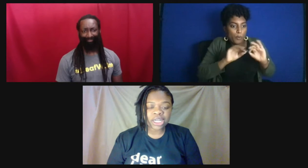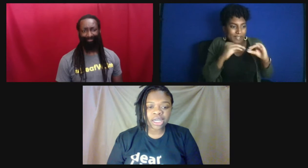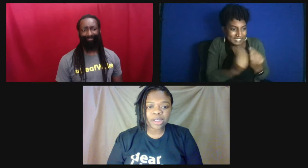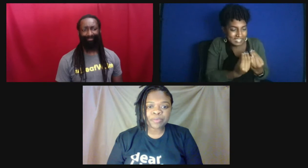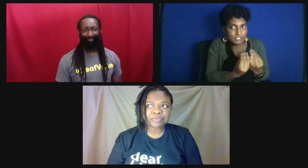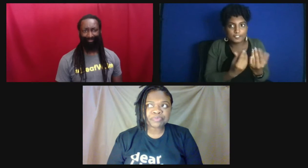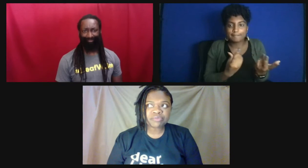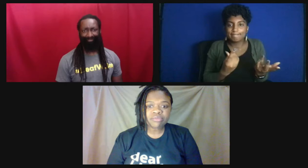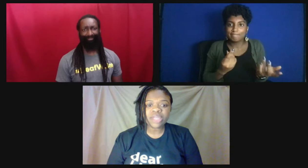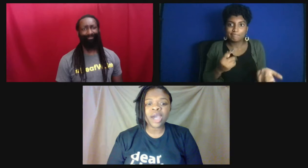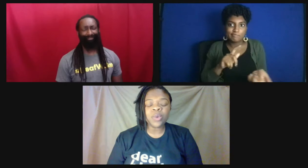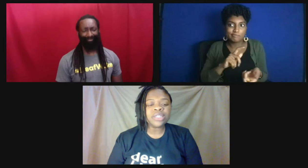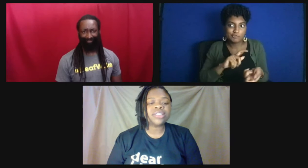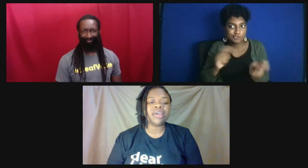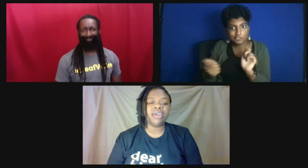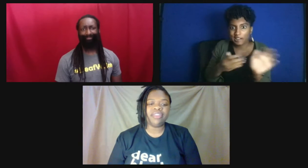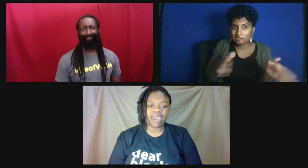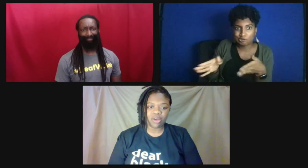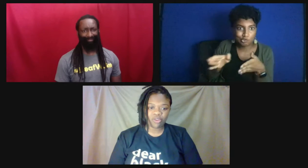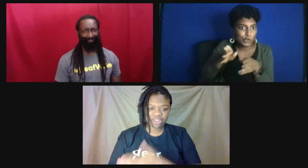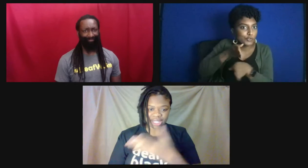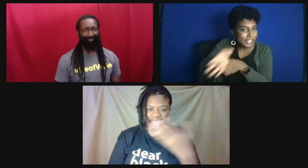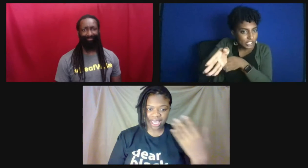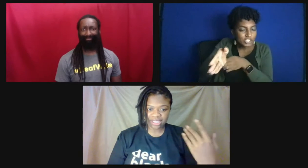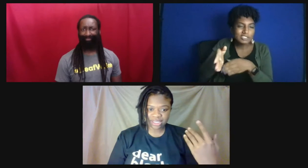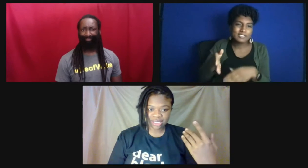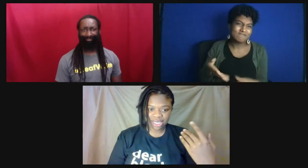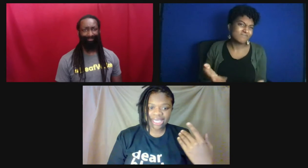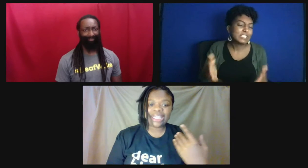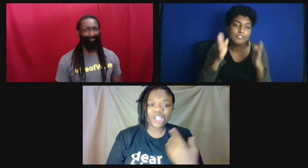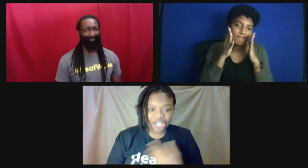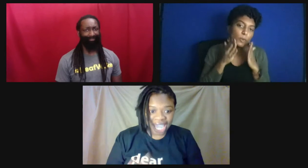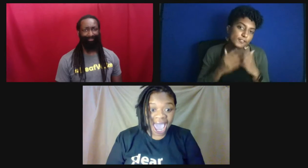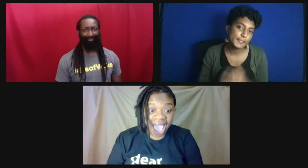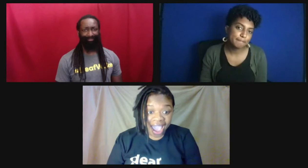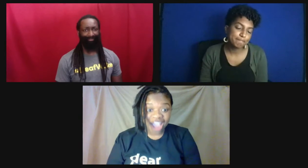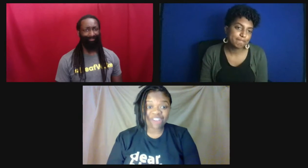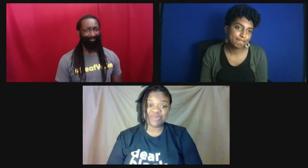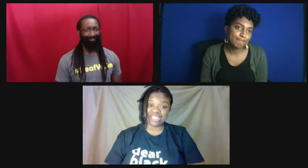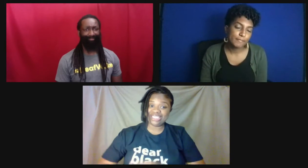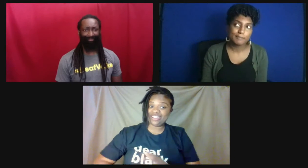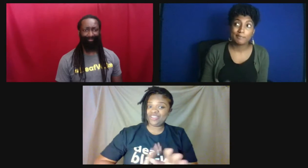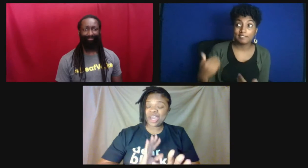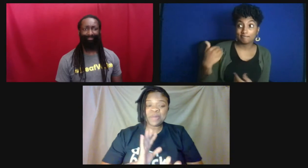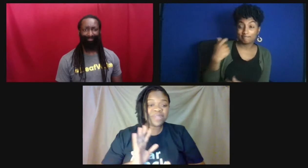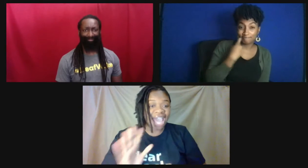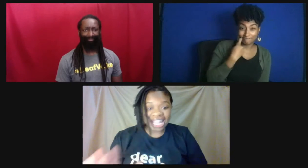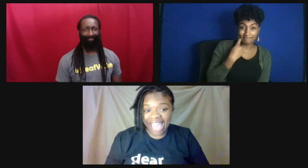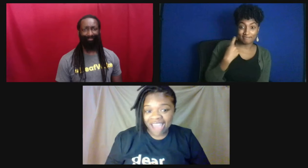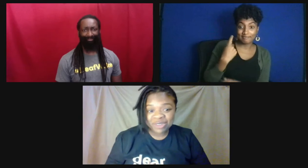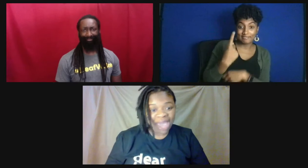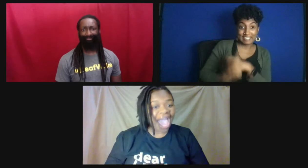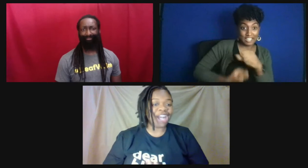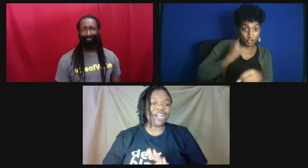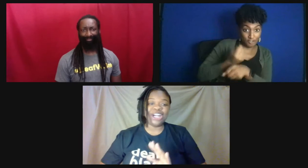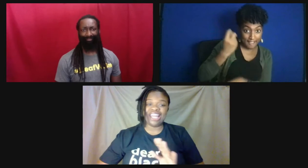but I will say that over the last year and a half because of the "Black Lives Matter"